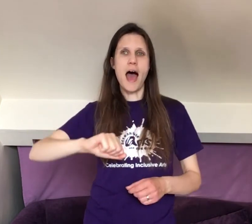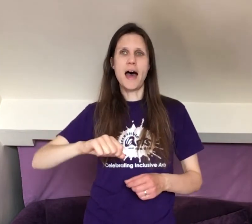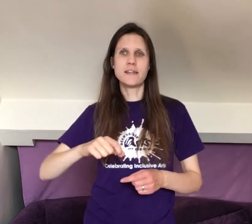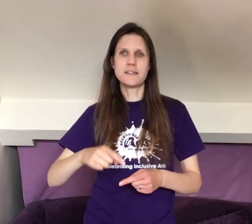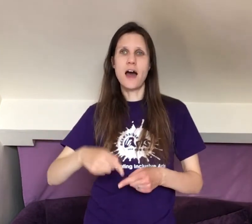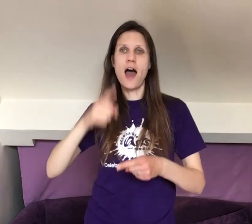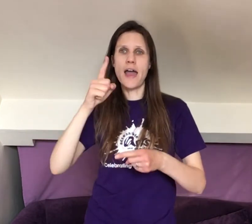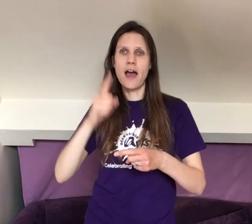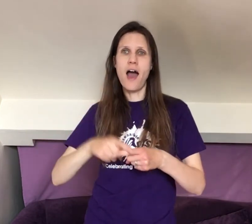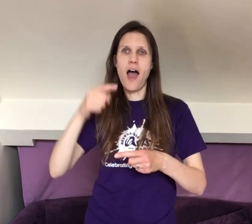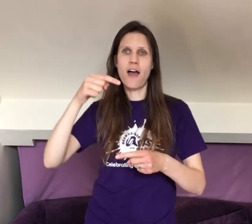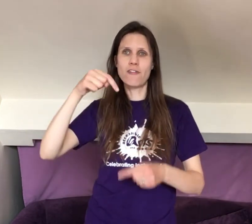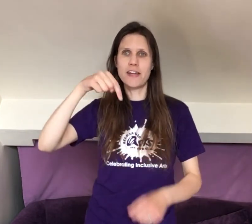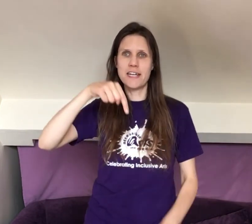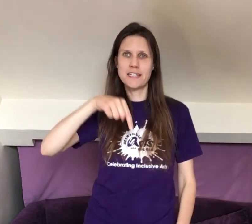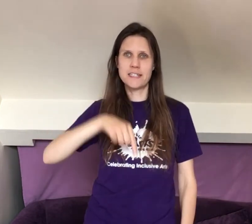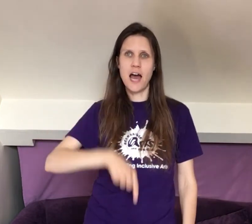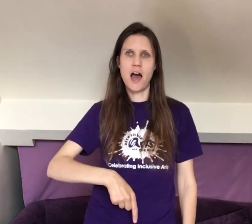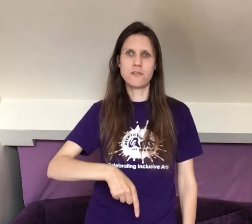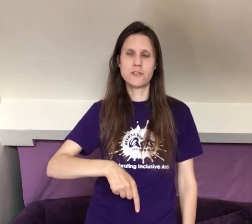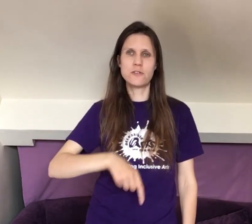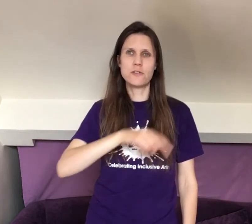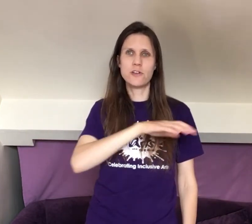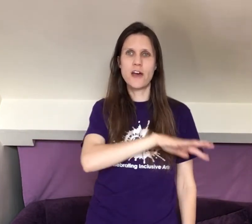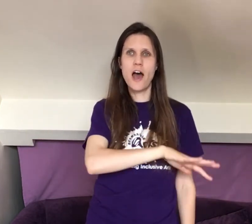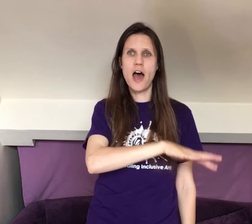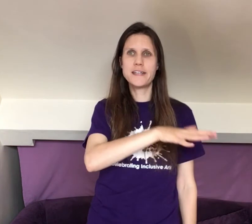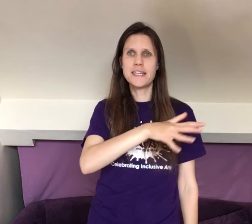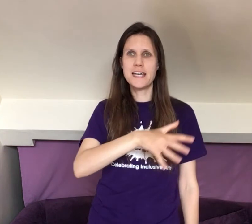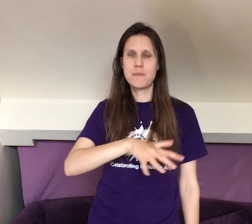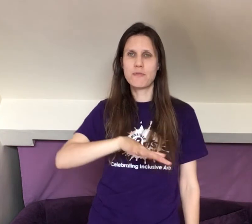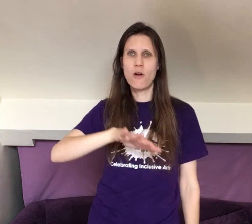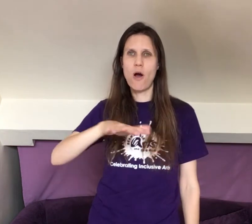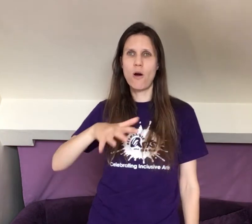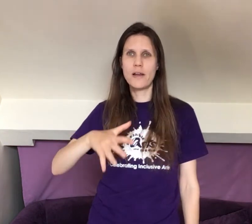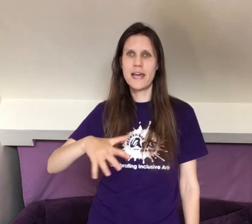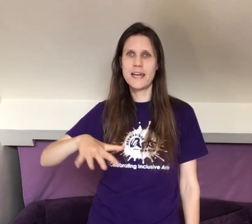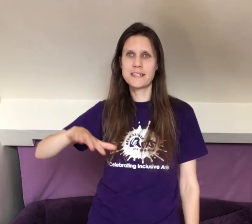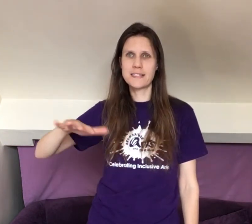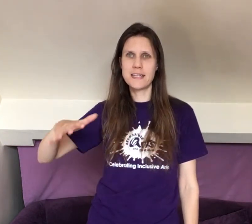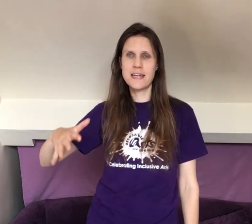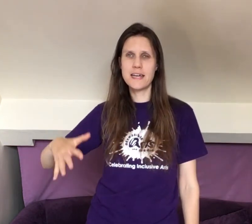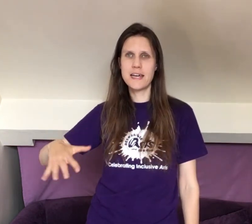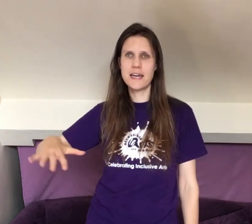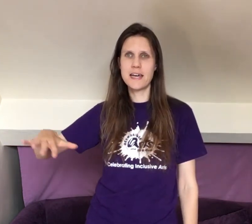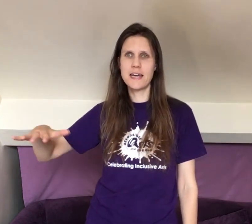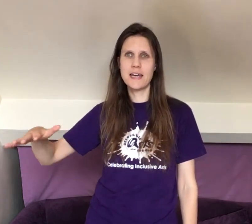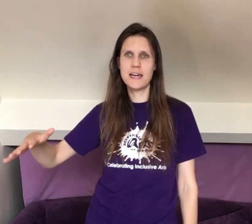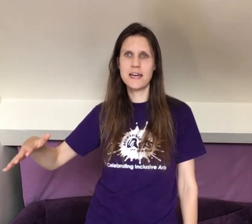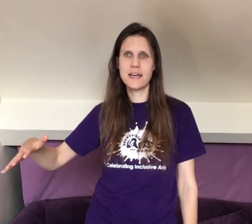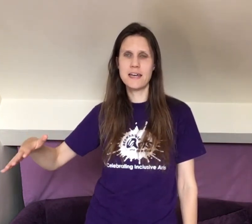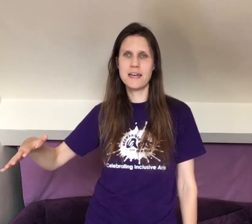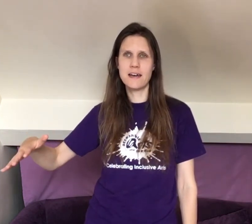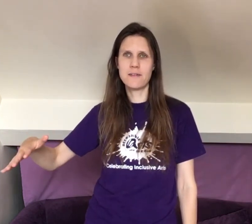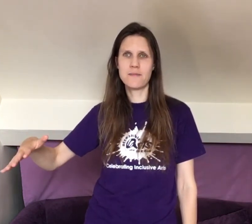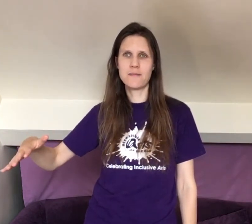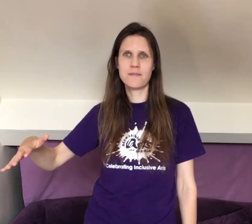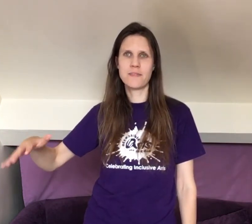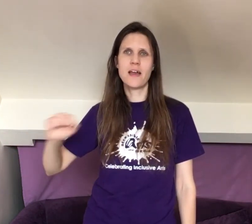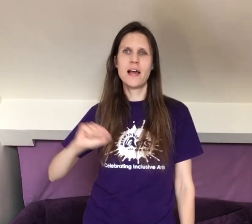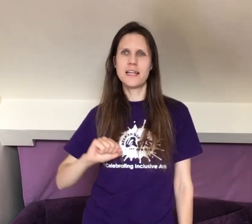And I hurried down to the deep rolling sea.